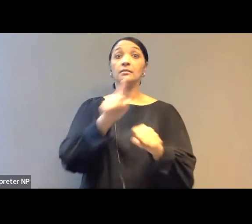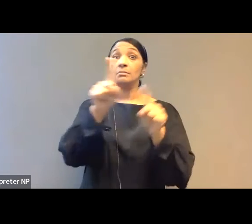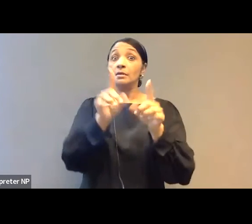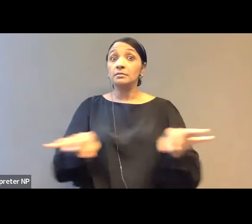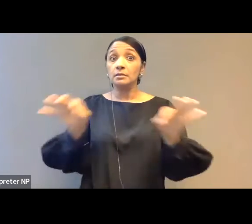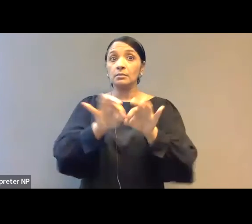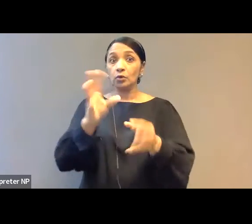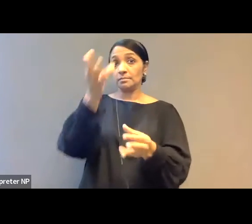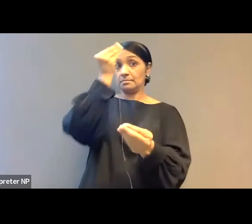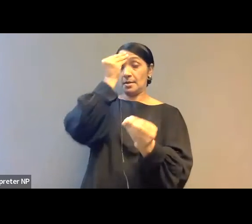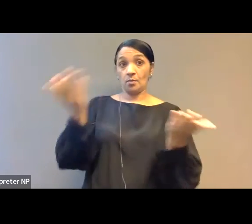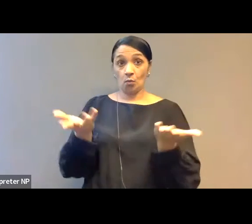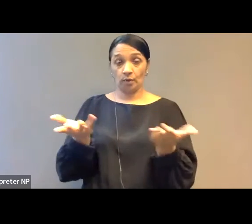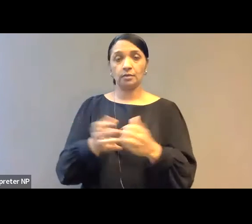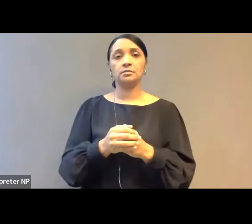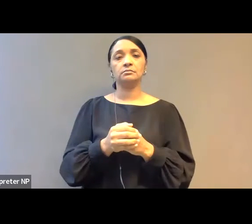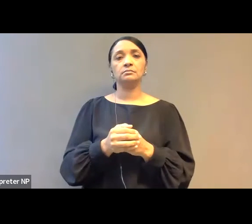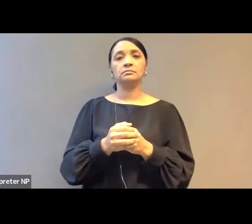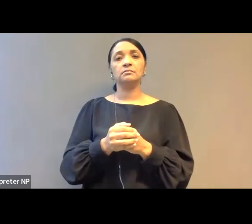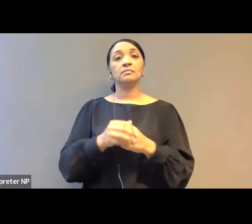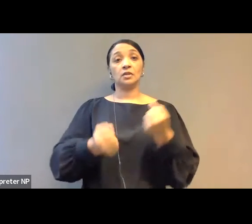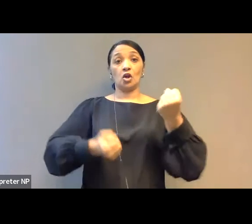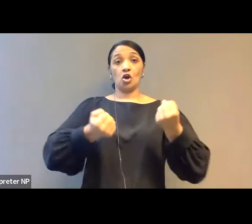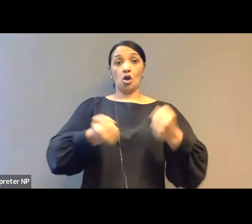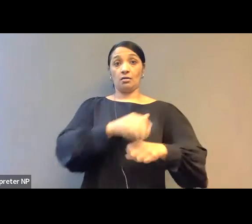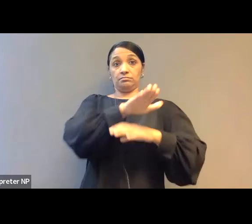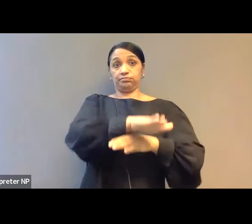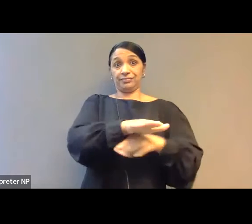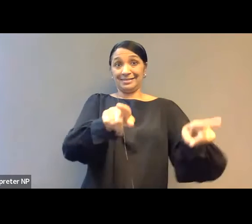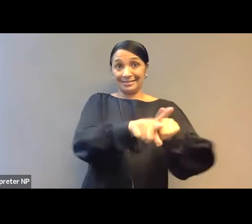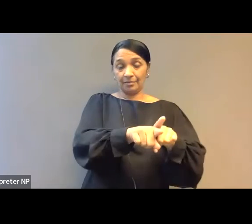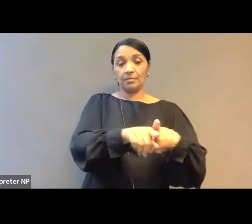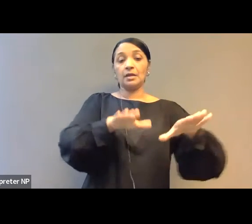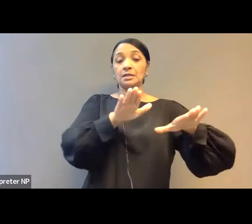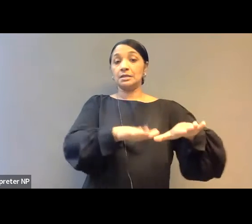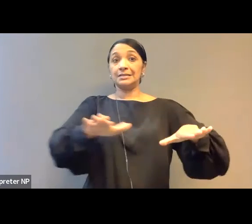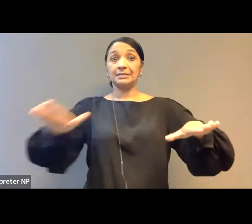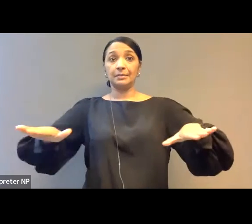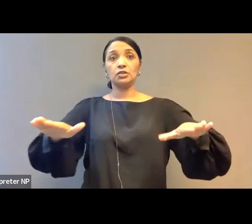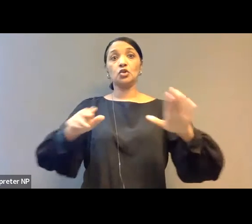that, while there will be the same parking card, the parking space and rules around it